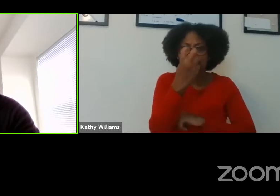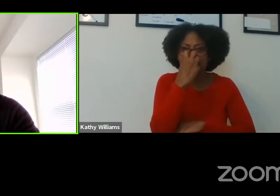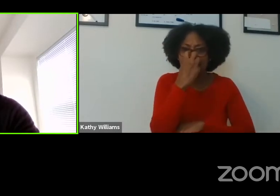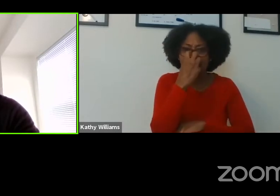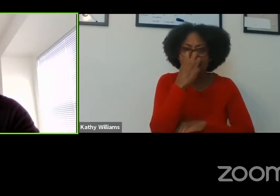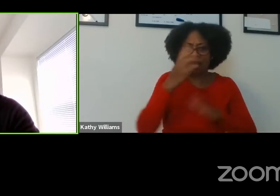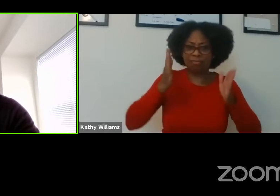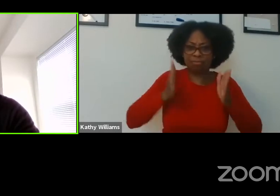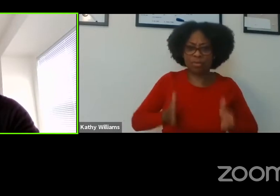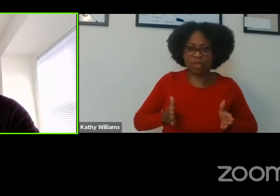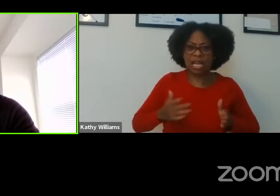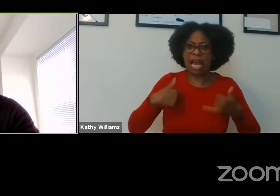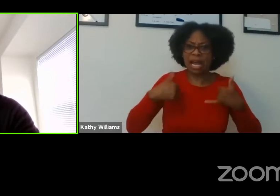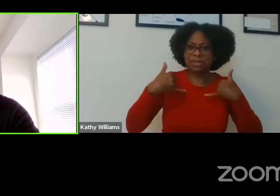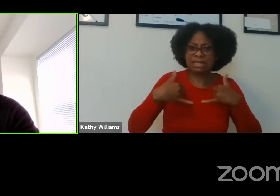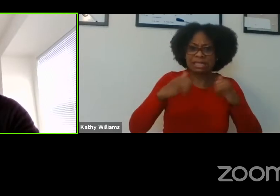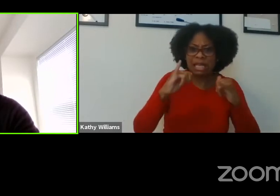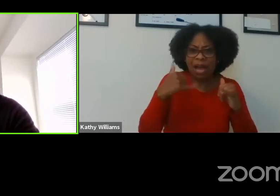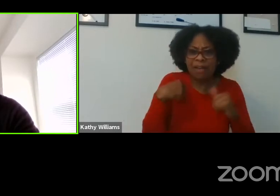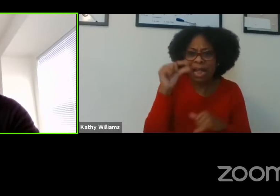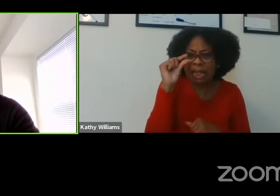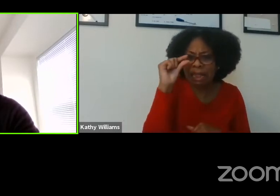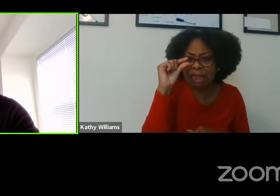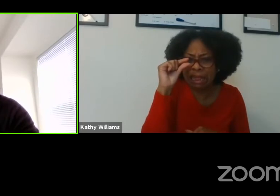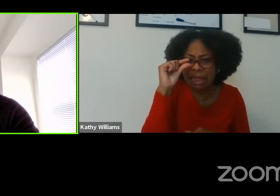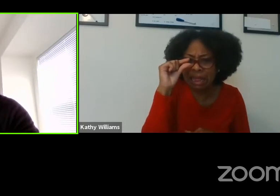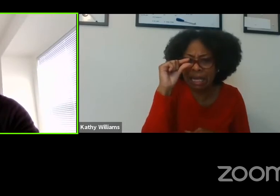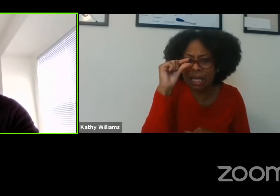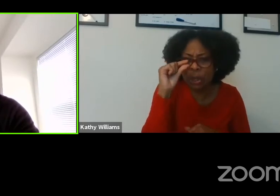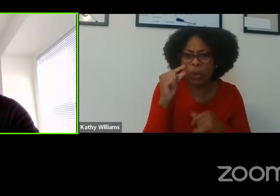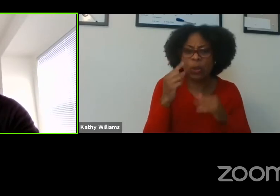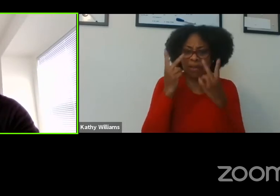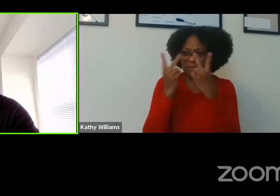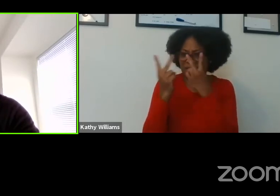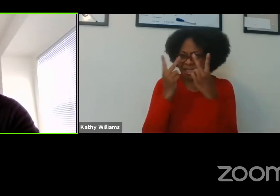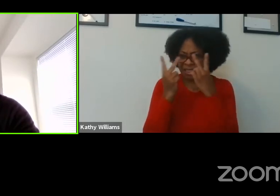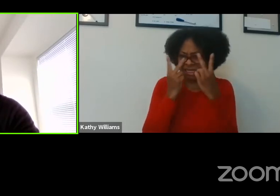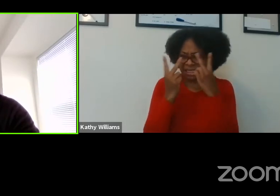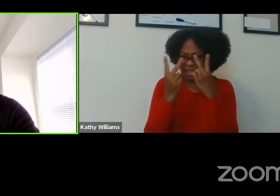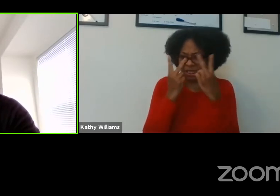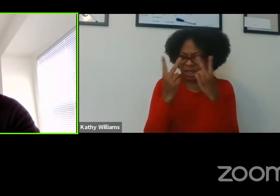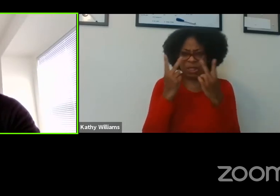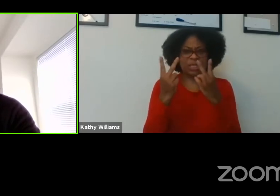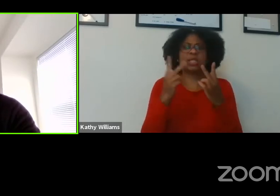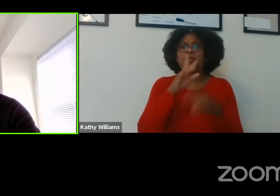still holding on to this little vision that I have, so it was making it very difficult.